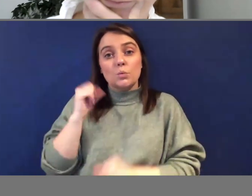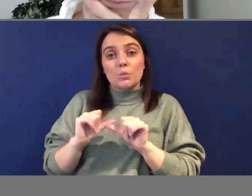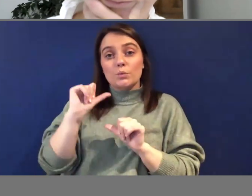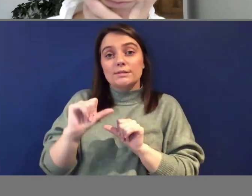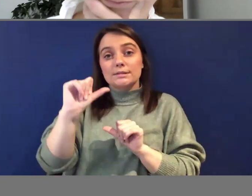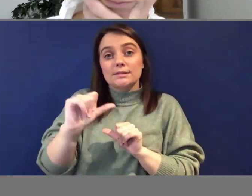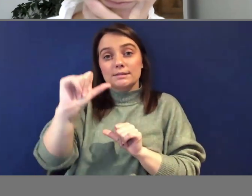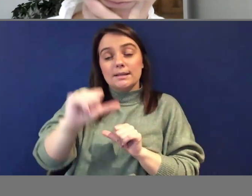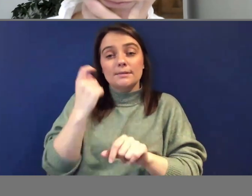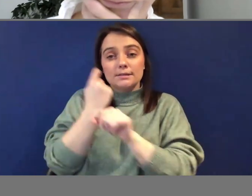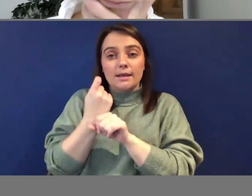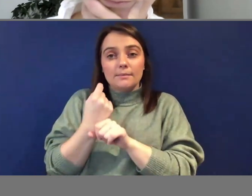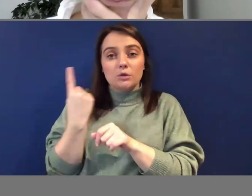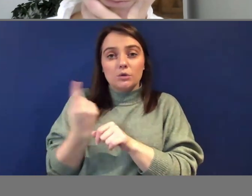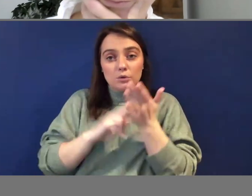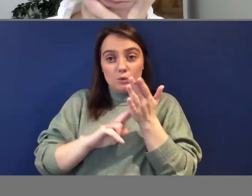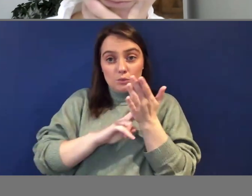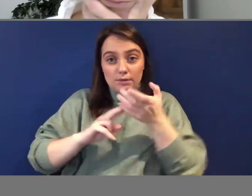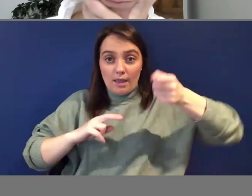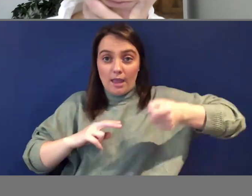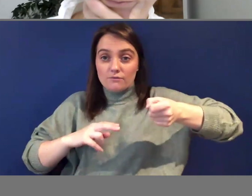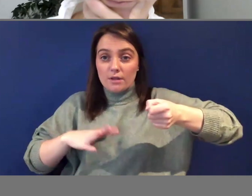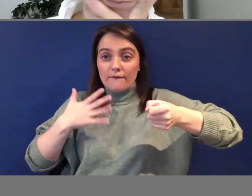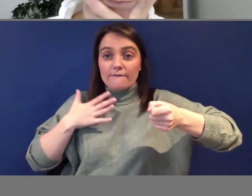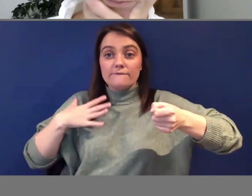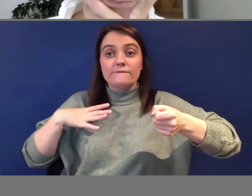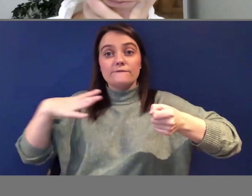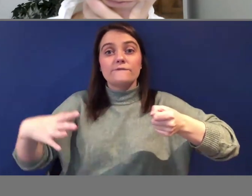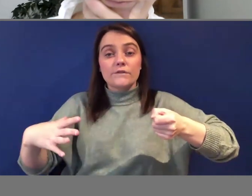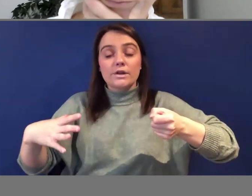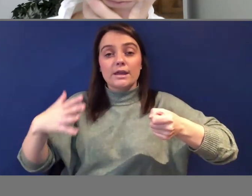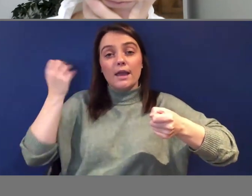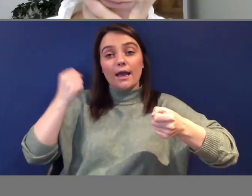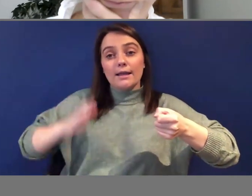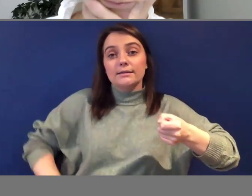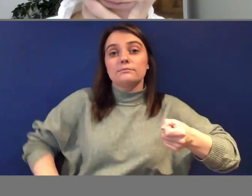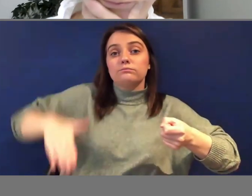handrail she also uses her free hand to push off her leg to compensate for her pelvic and proximal